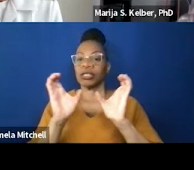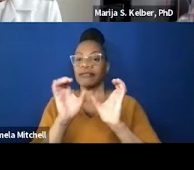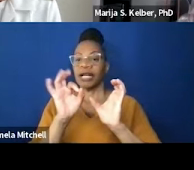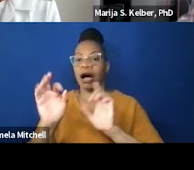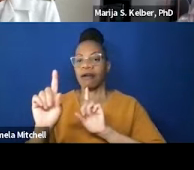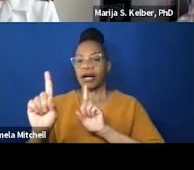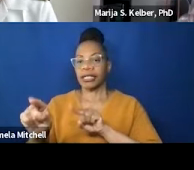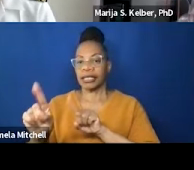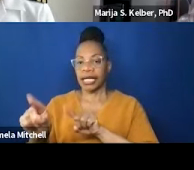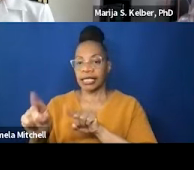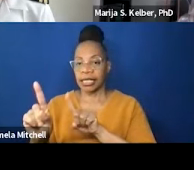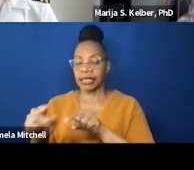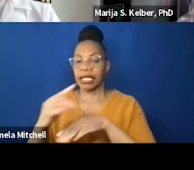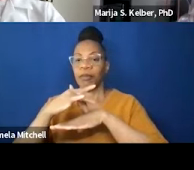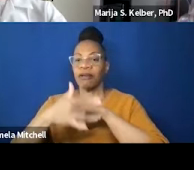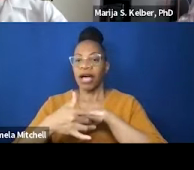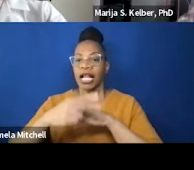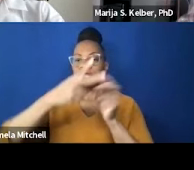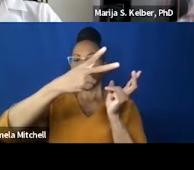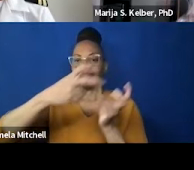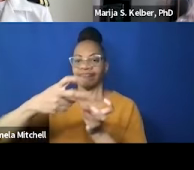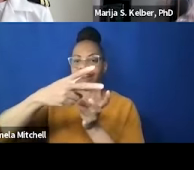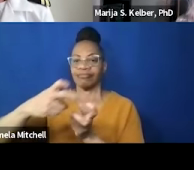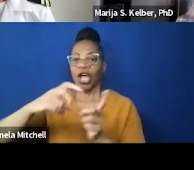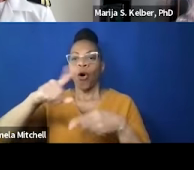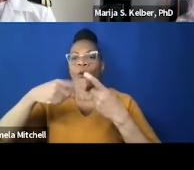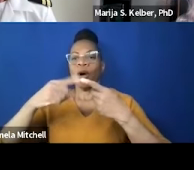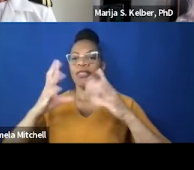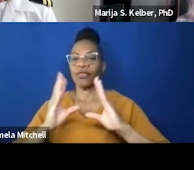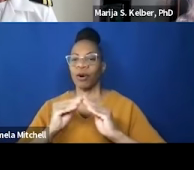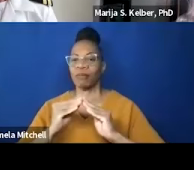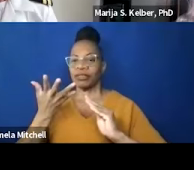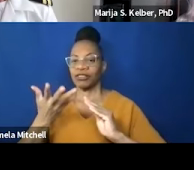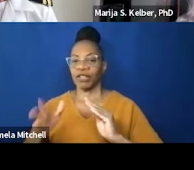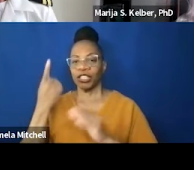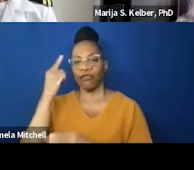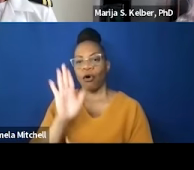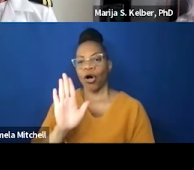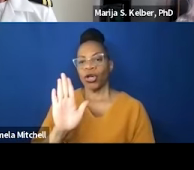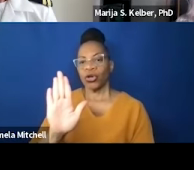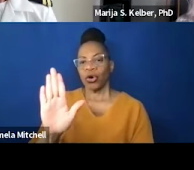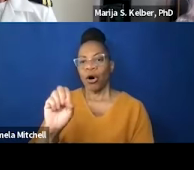that will be available for download at the end of the webinar. This is for your own personal portfolio use,